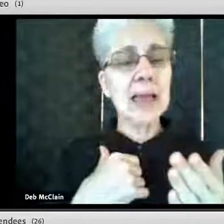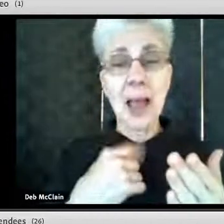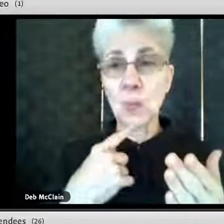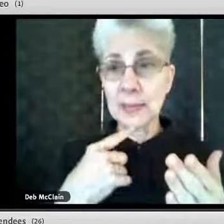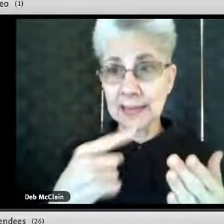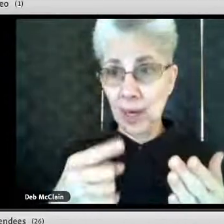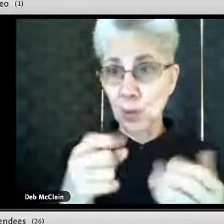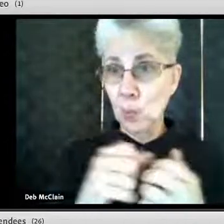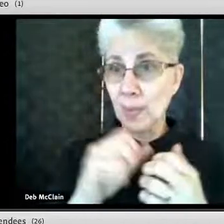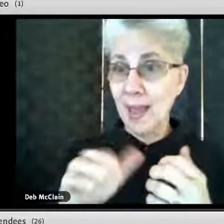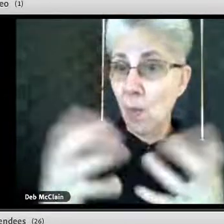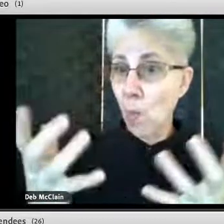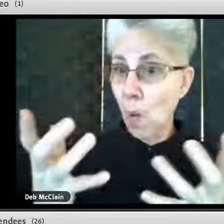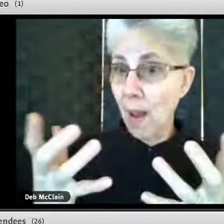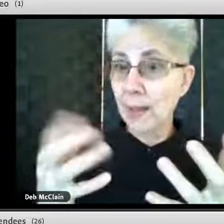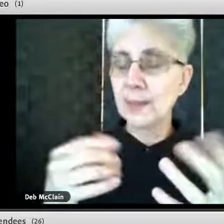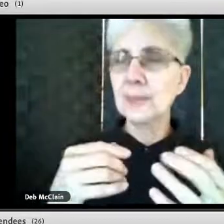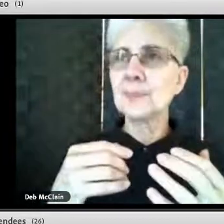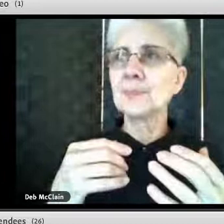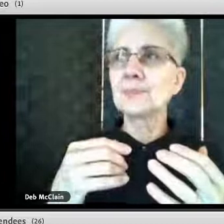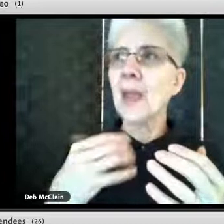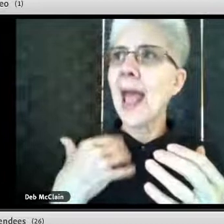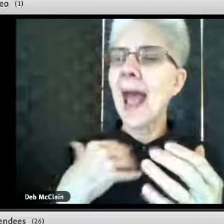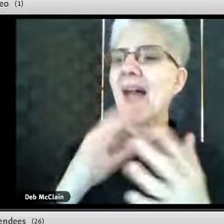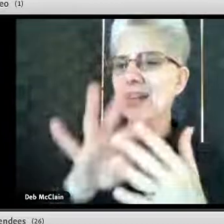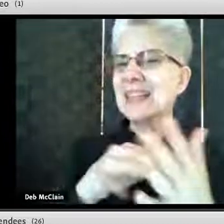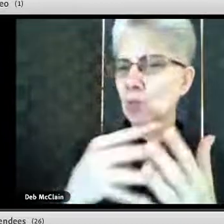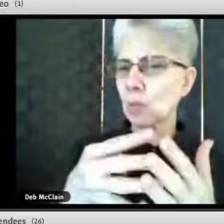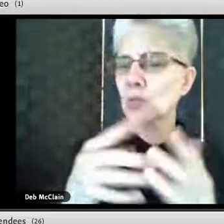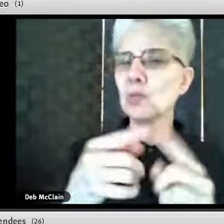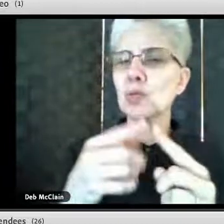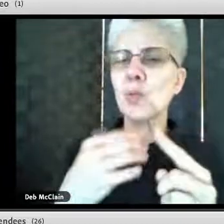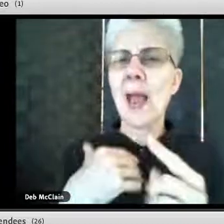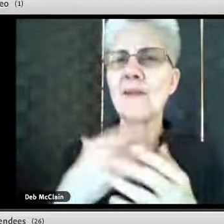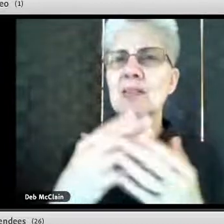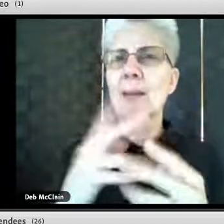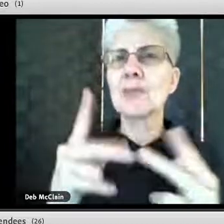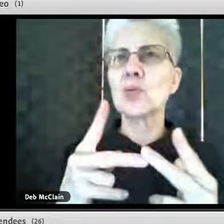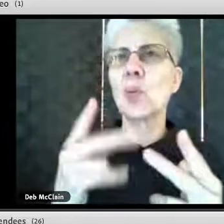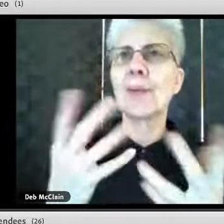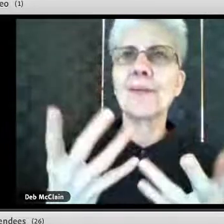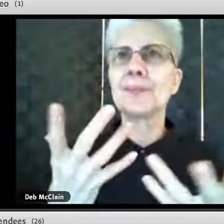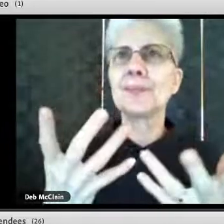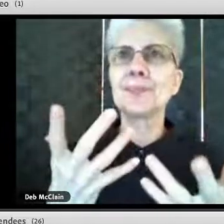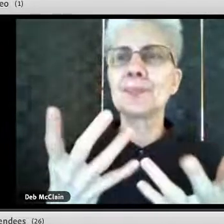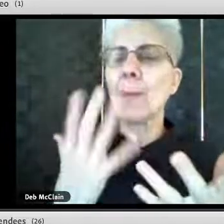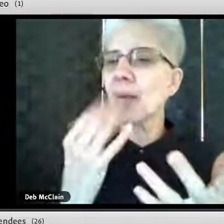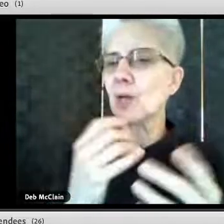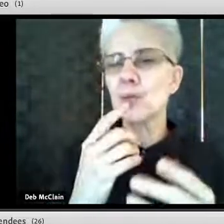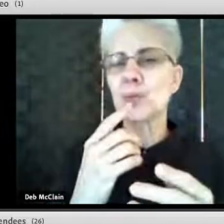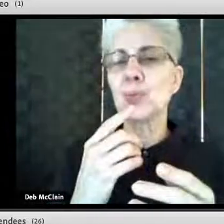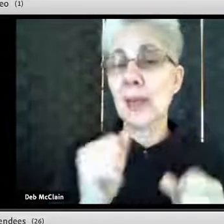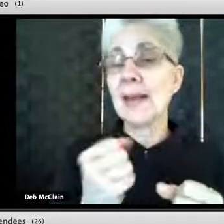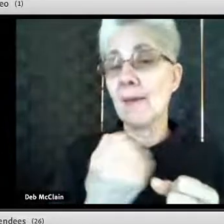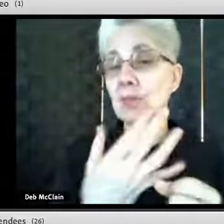that is to have a schedule, to have some sort of... because you can have multiple goals in social media.